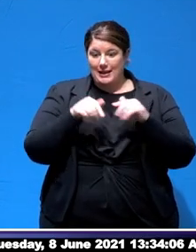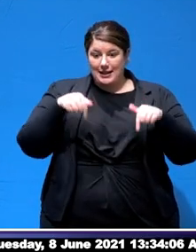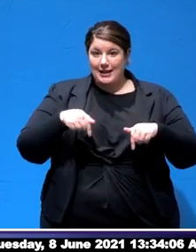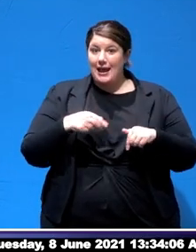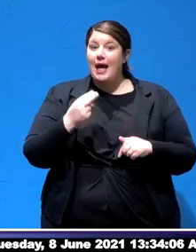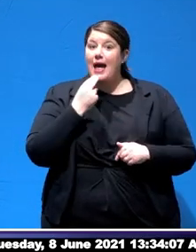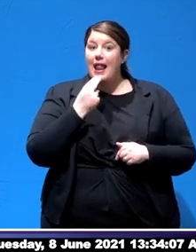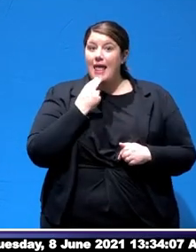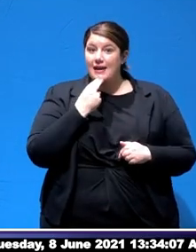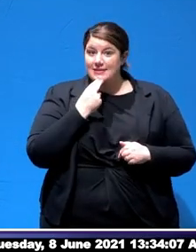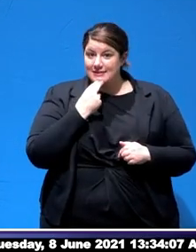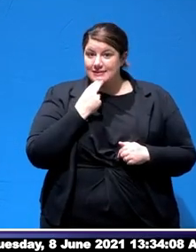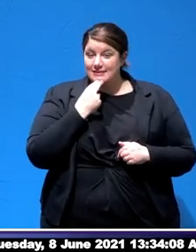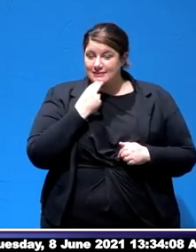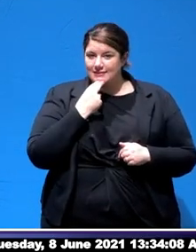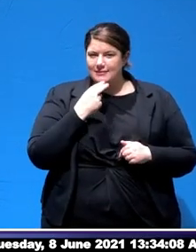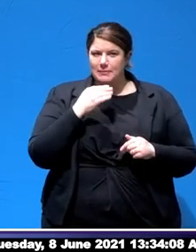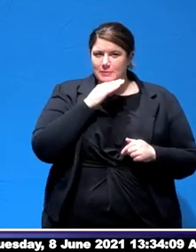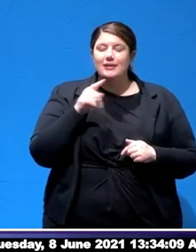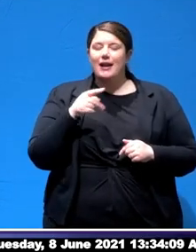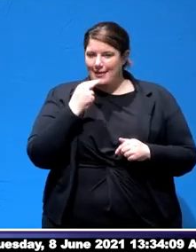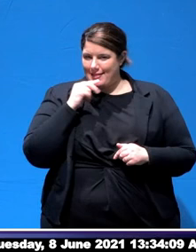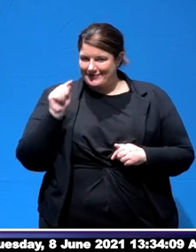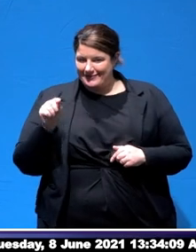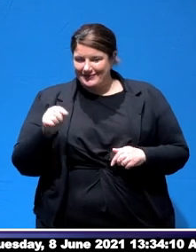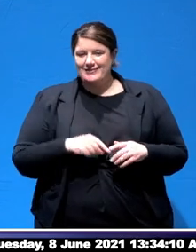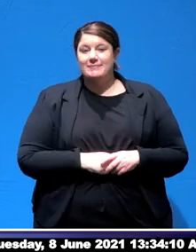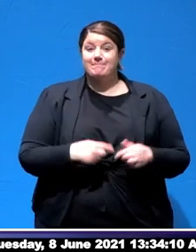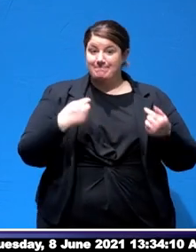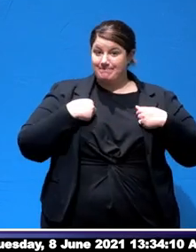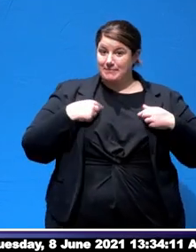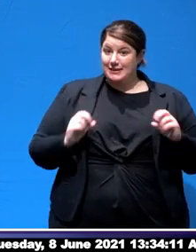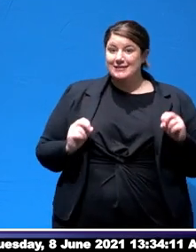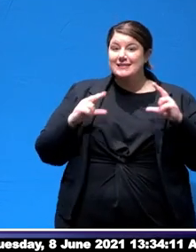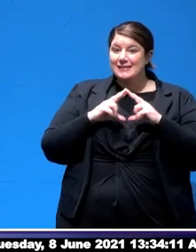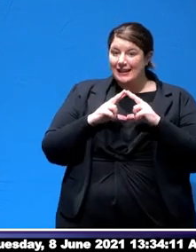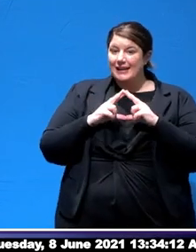Adelaide and I happen to be in Sydney, but no doubt I'm appearing